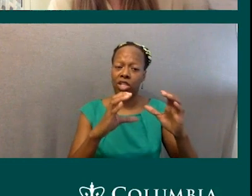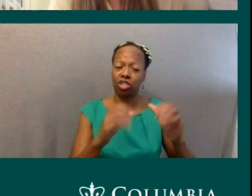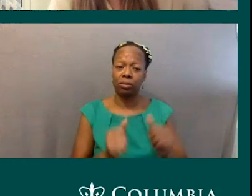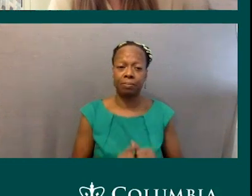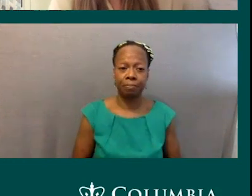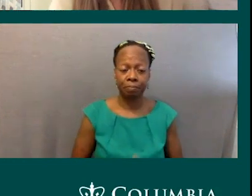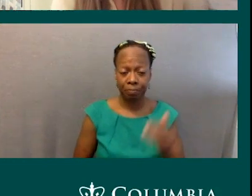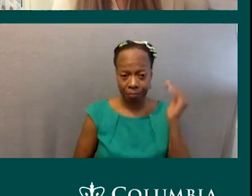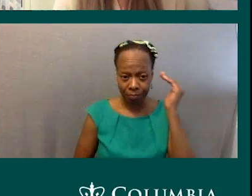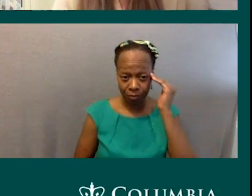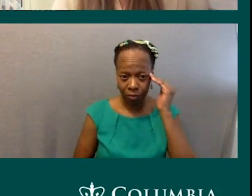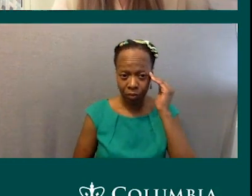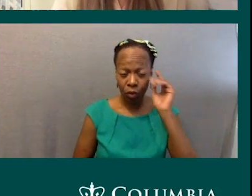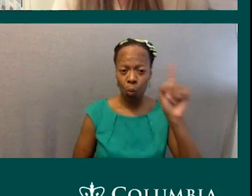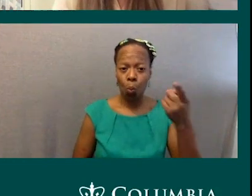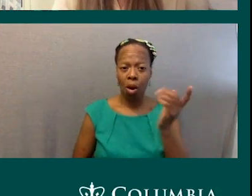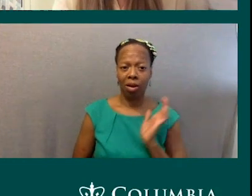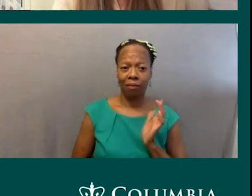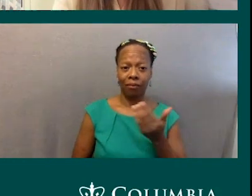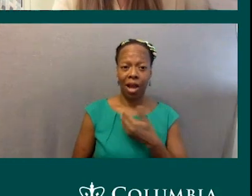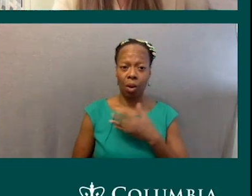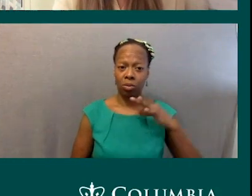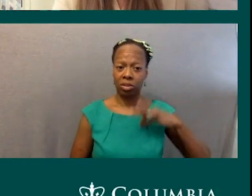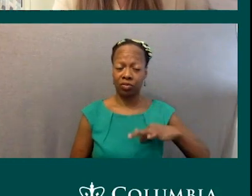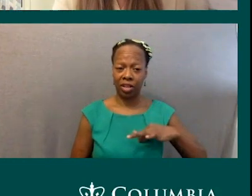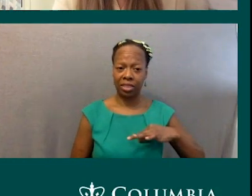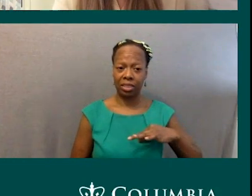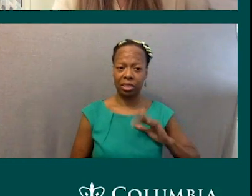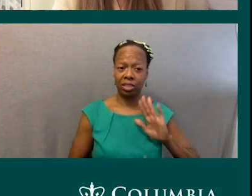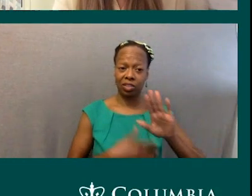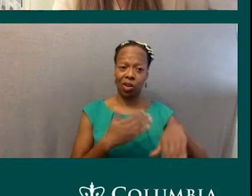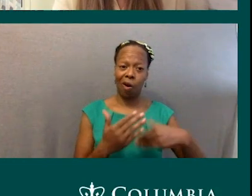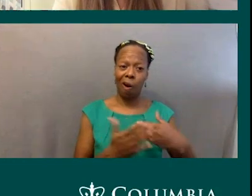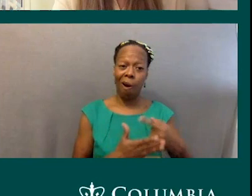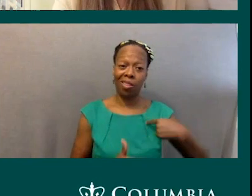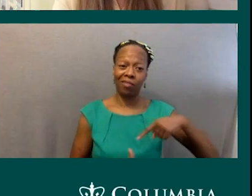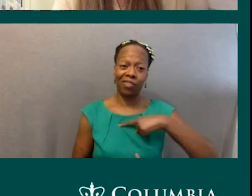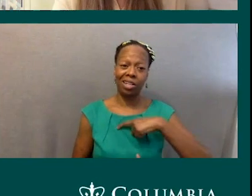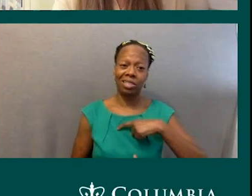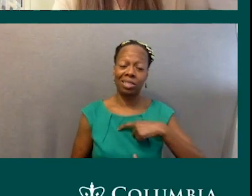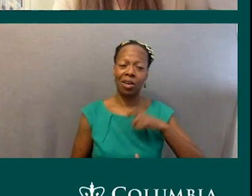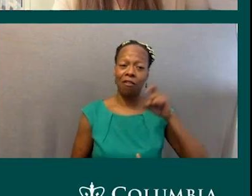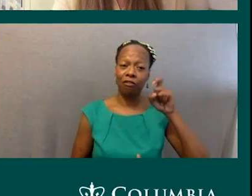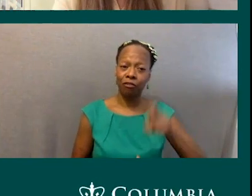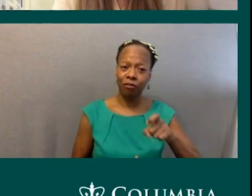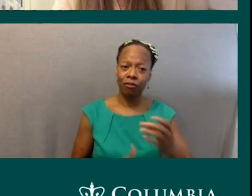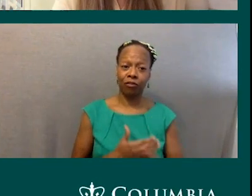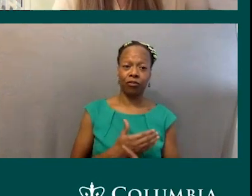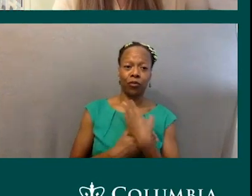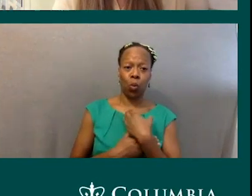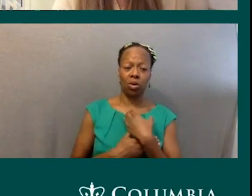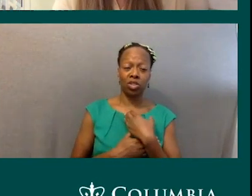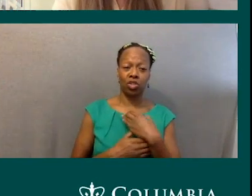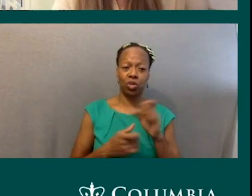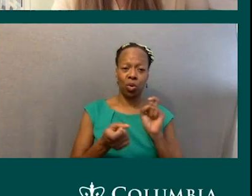One of the advantages of all of us having to adapt to the pandemic and doing more telemedicine